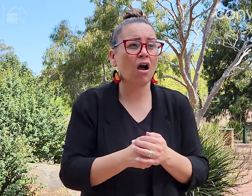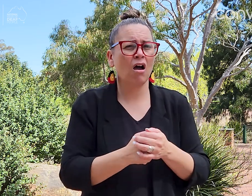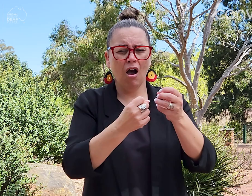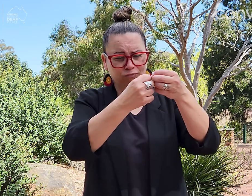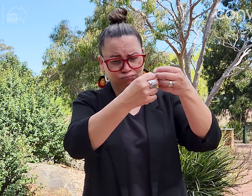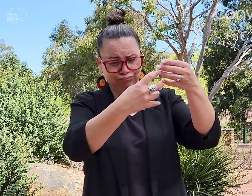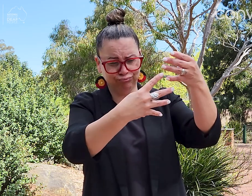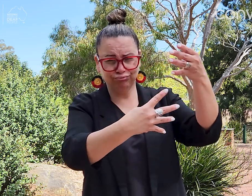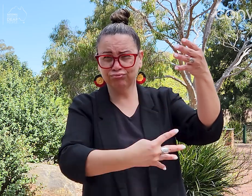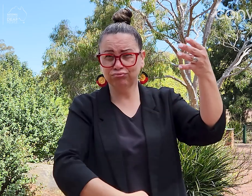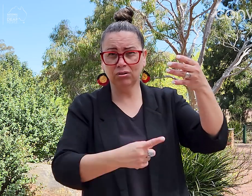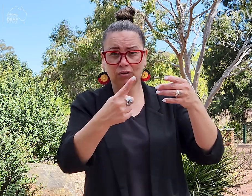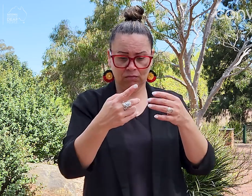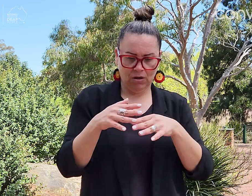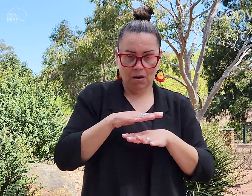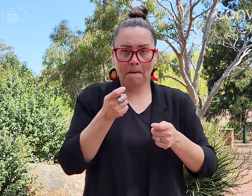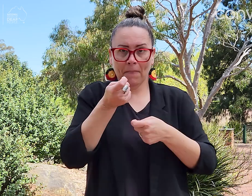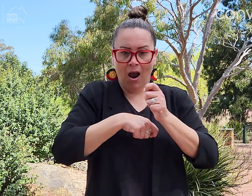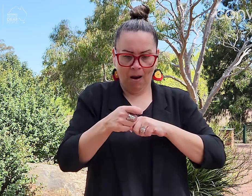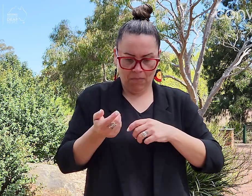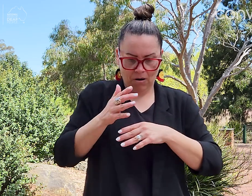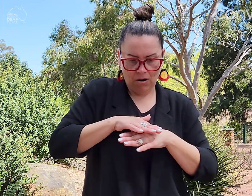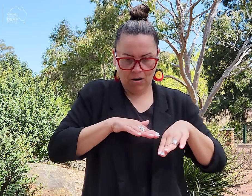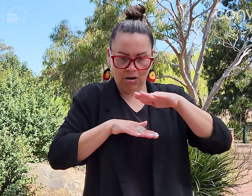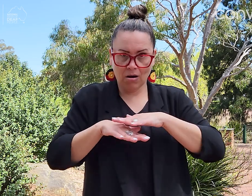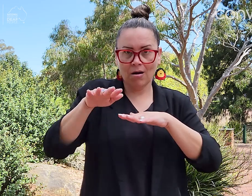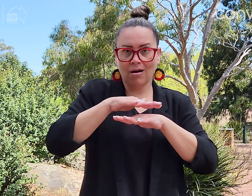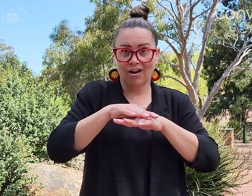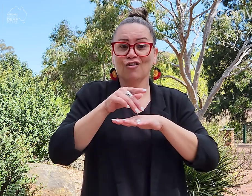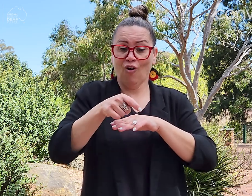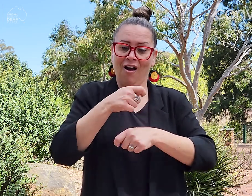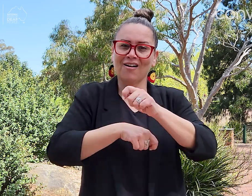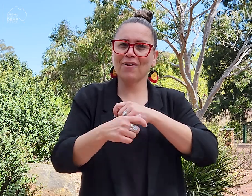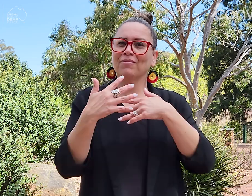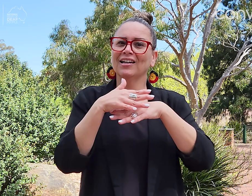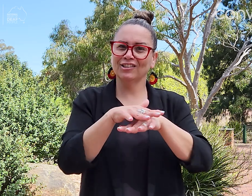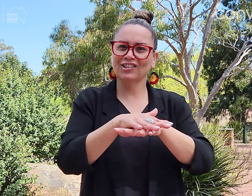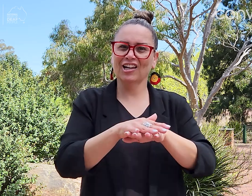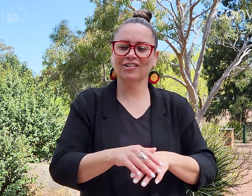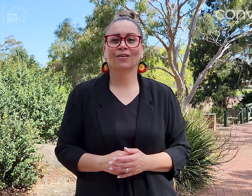a whole list of aspects that overlap to become the intersectionality.